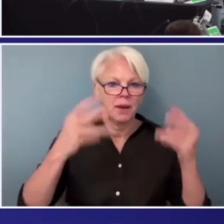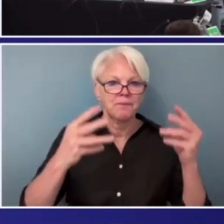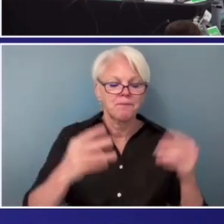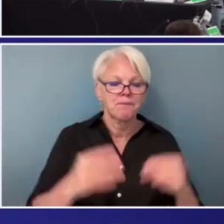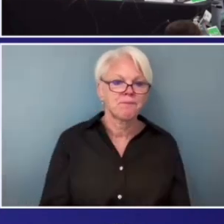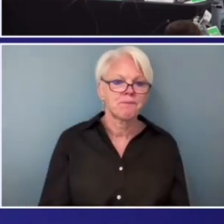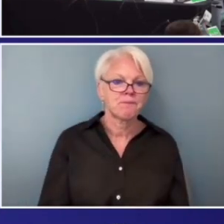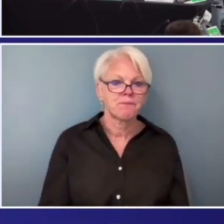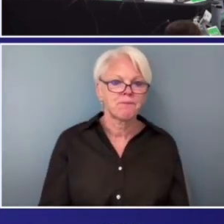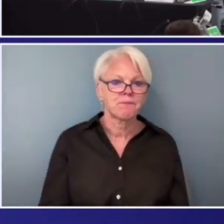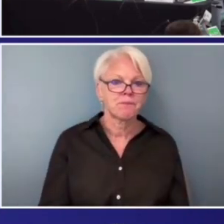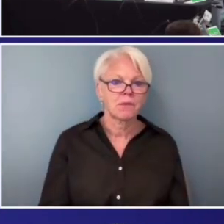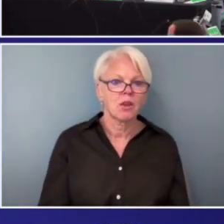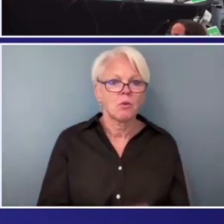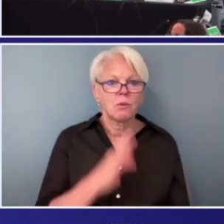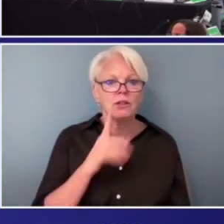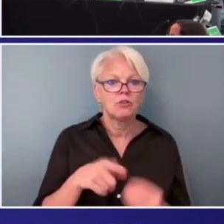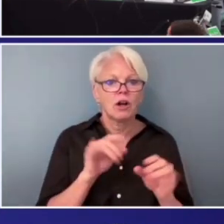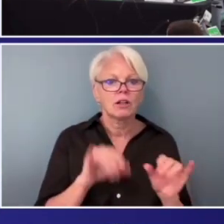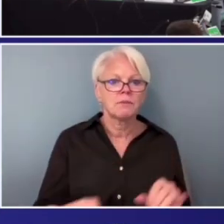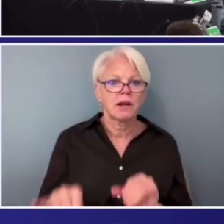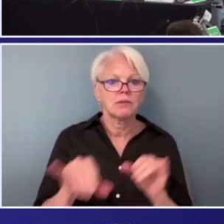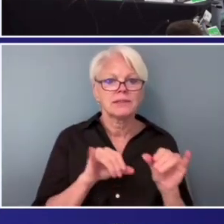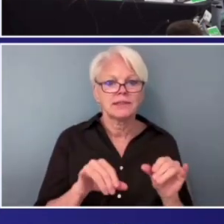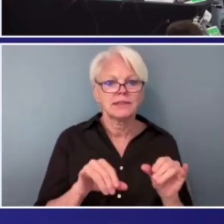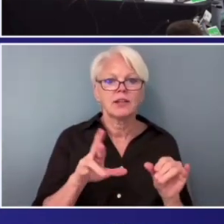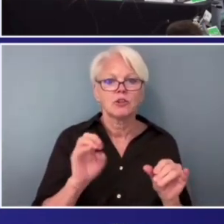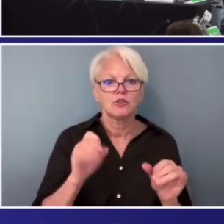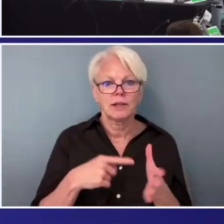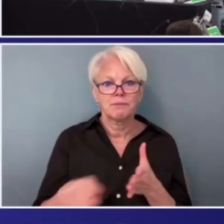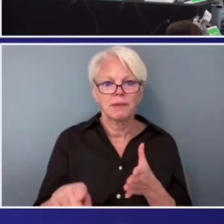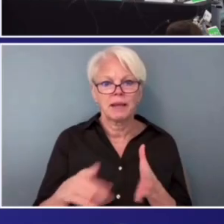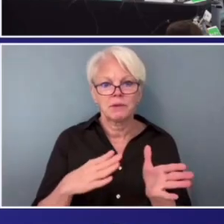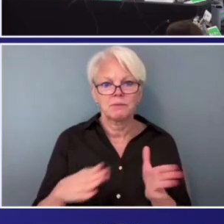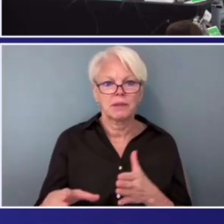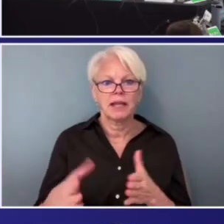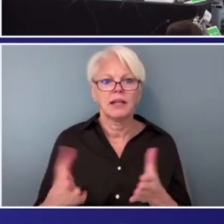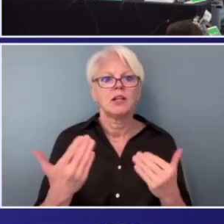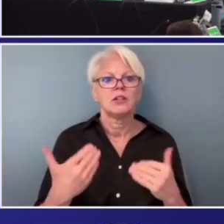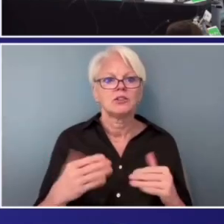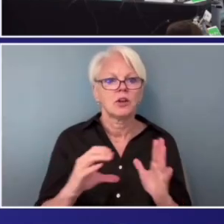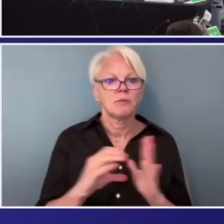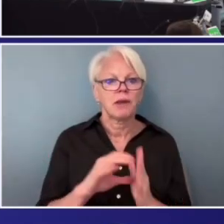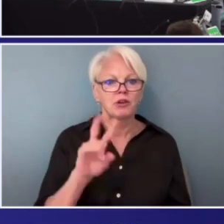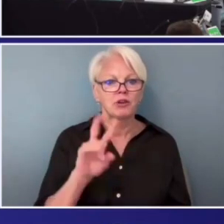I think we talked about Standard Repayment. I think we were in paragraph two,